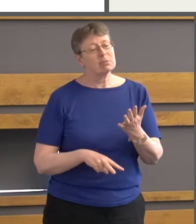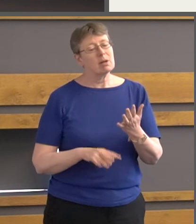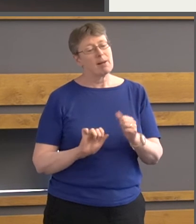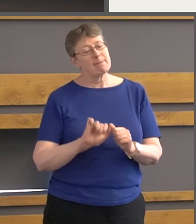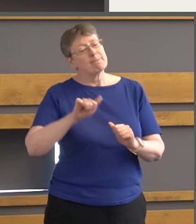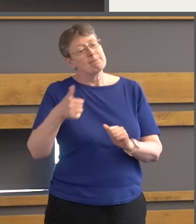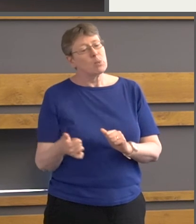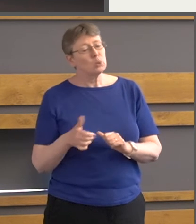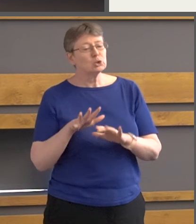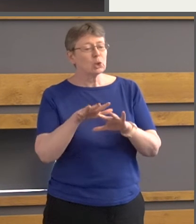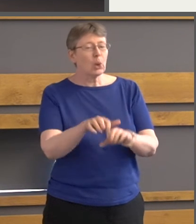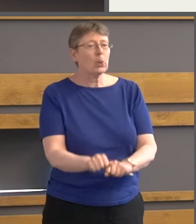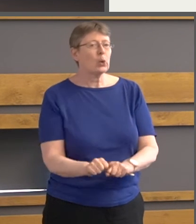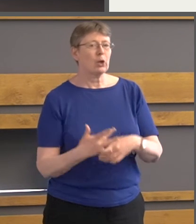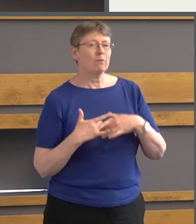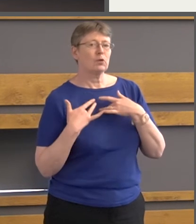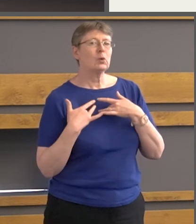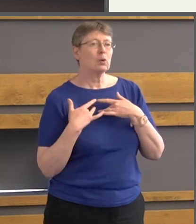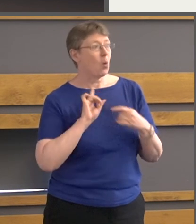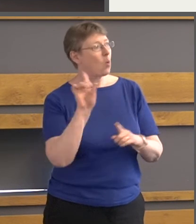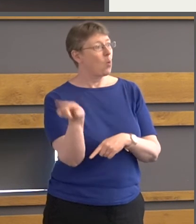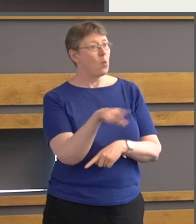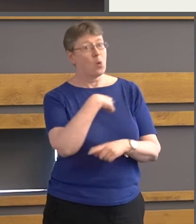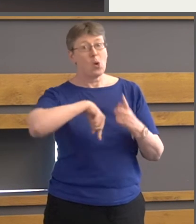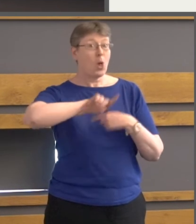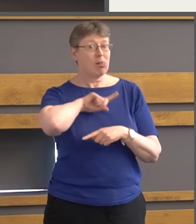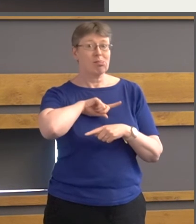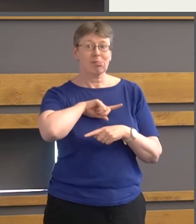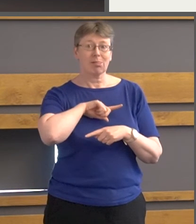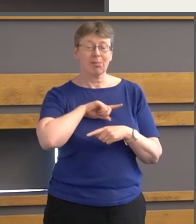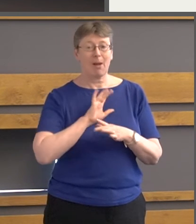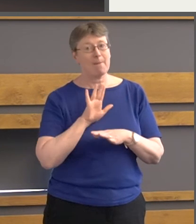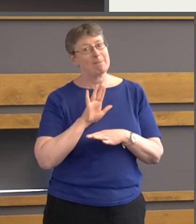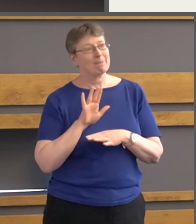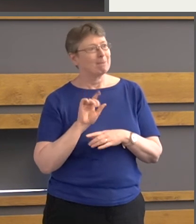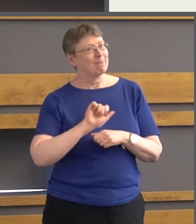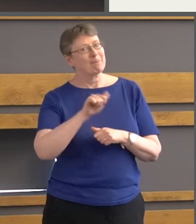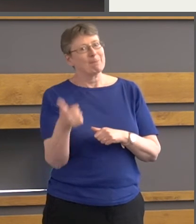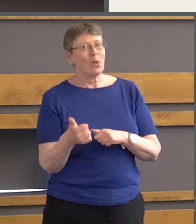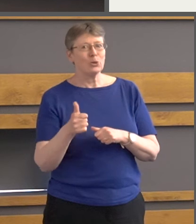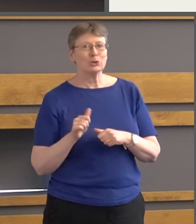which we all share, we all are post-colonialist. We are all post-colonials, aren't we? It's post-empire.